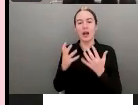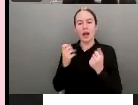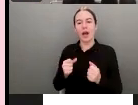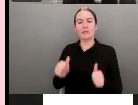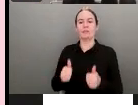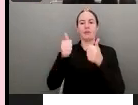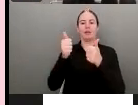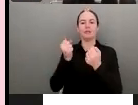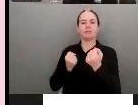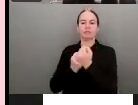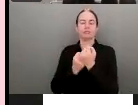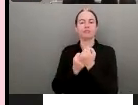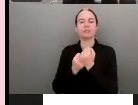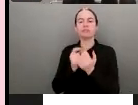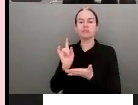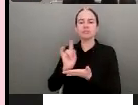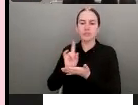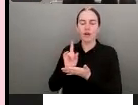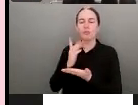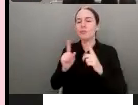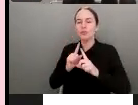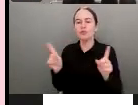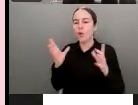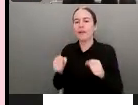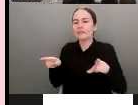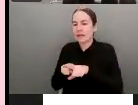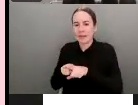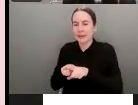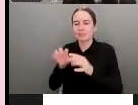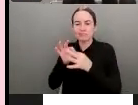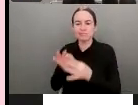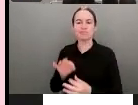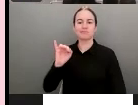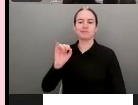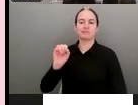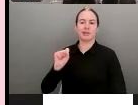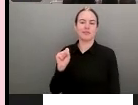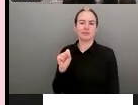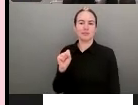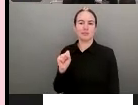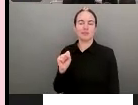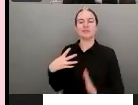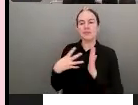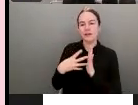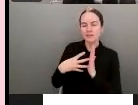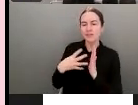Android might not have all the things like iOS. It is good to check what is available.